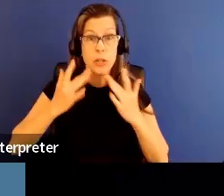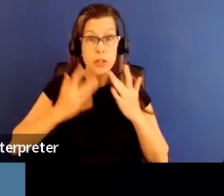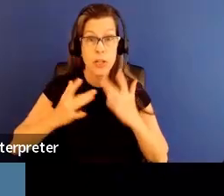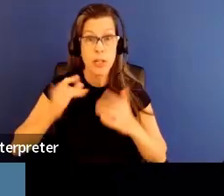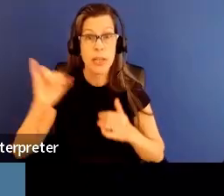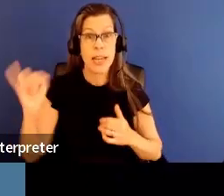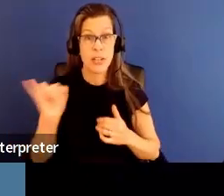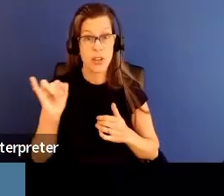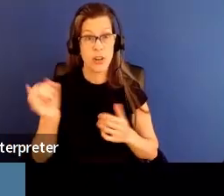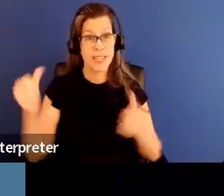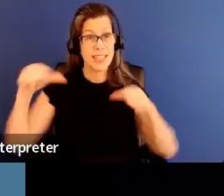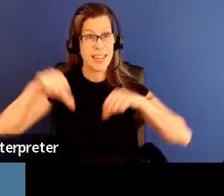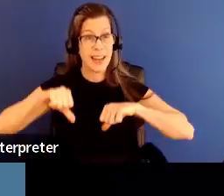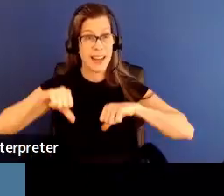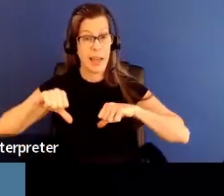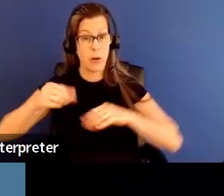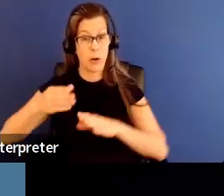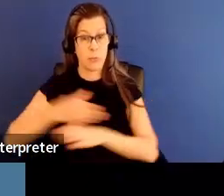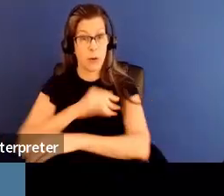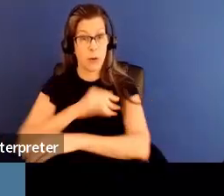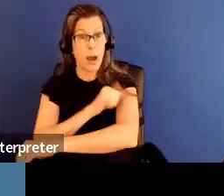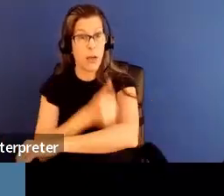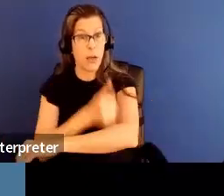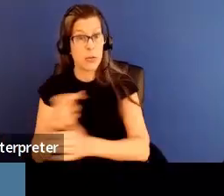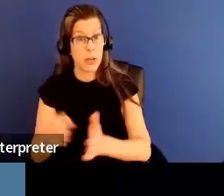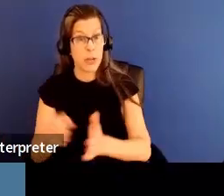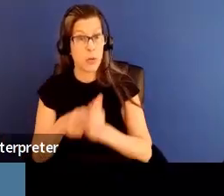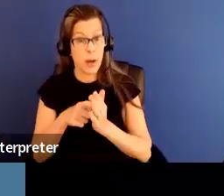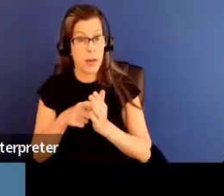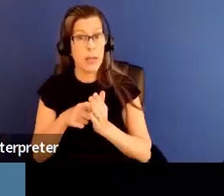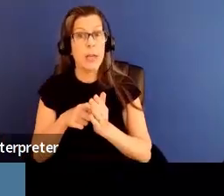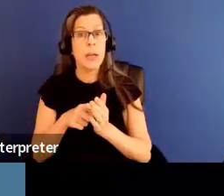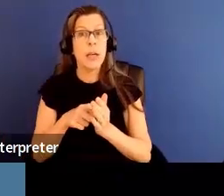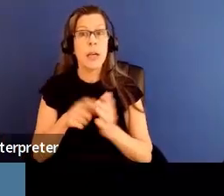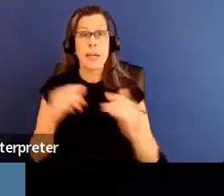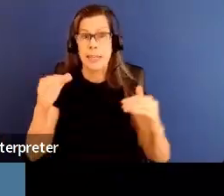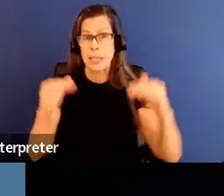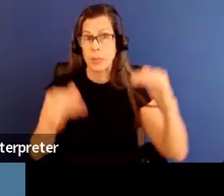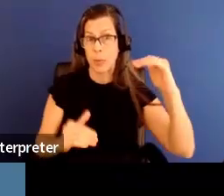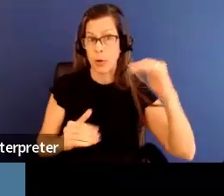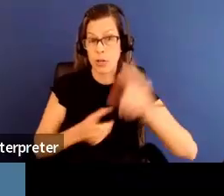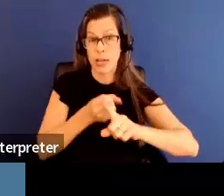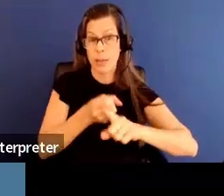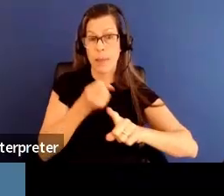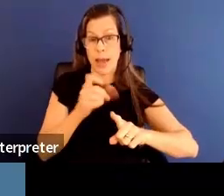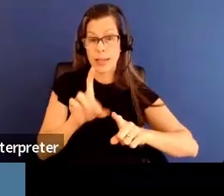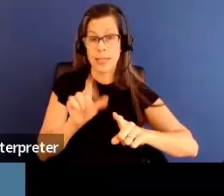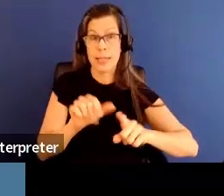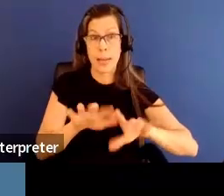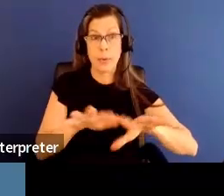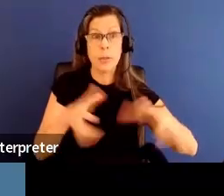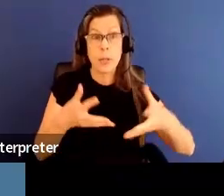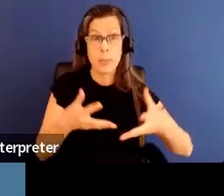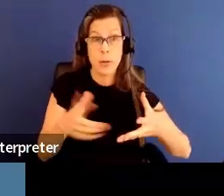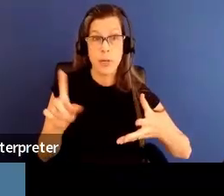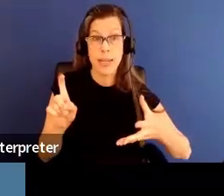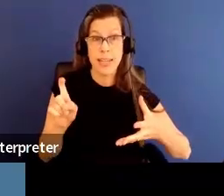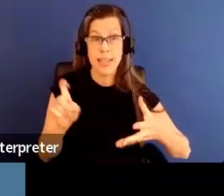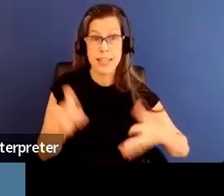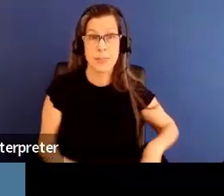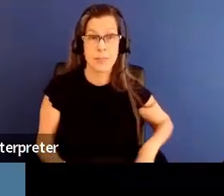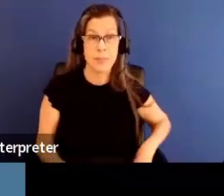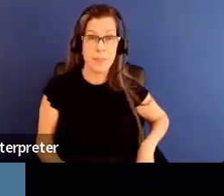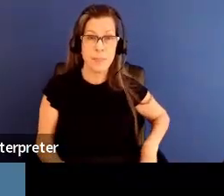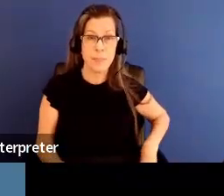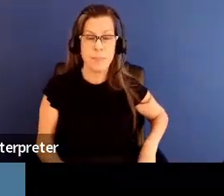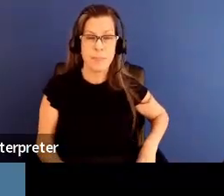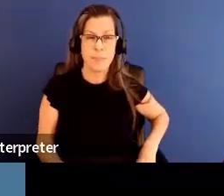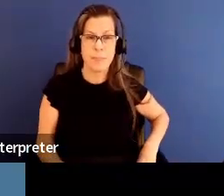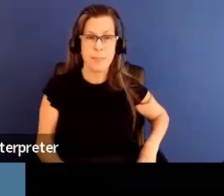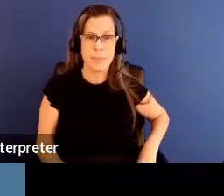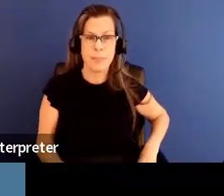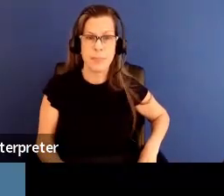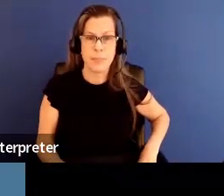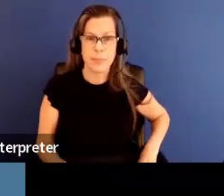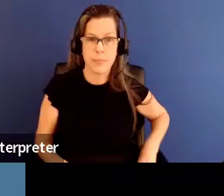I will ask one more since we have some time.